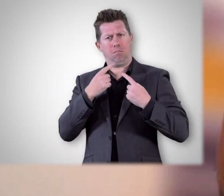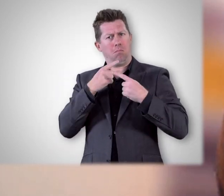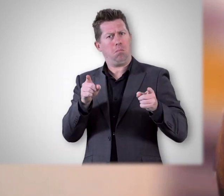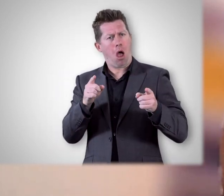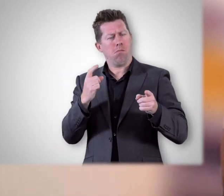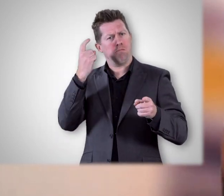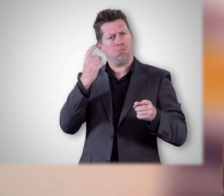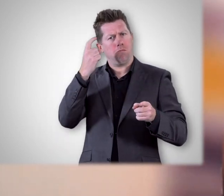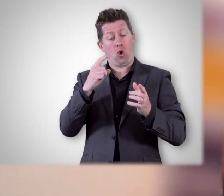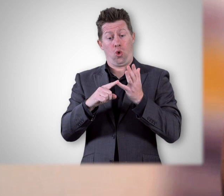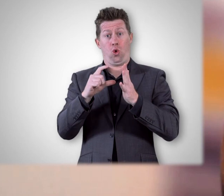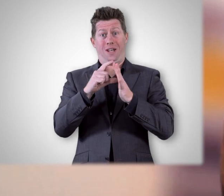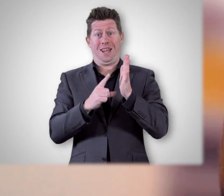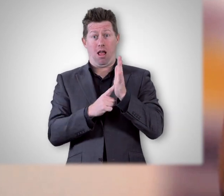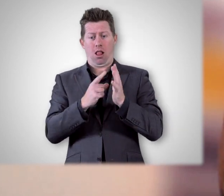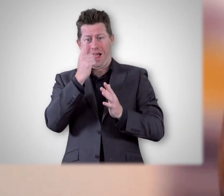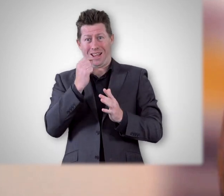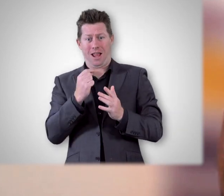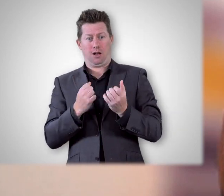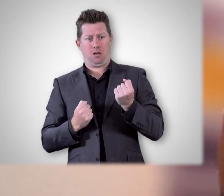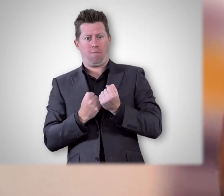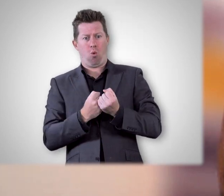Universal design is a great way to support this underrepresented group.